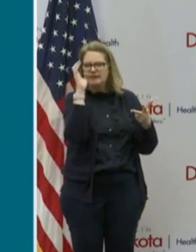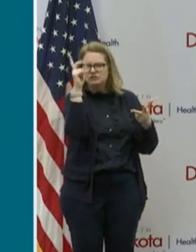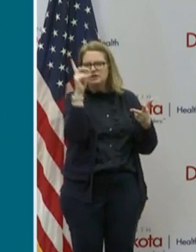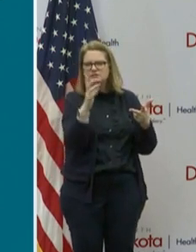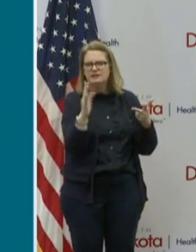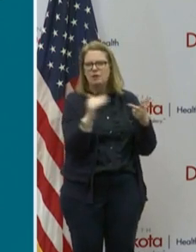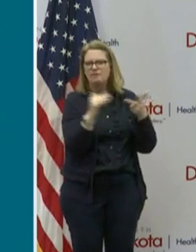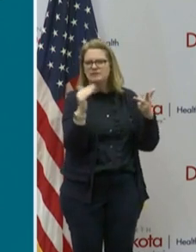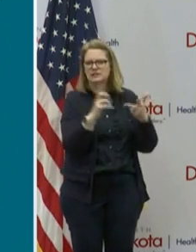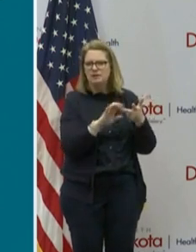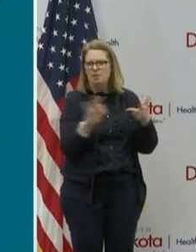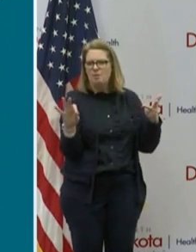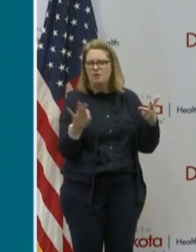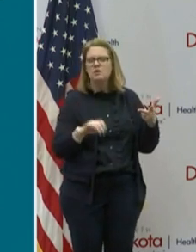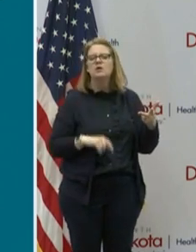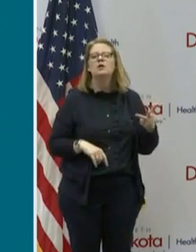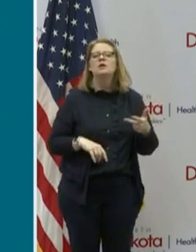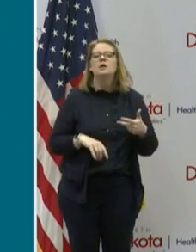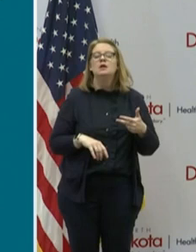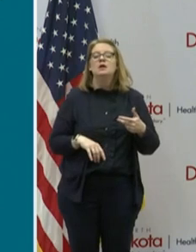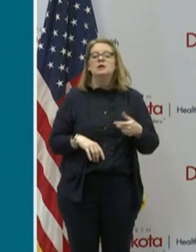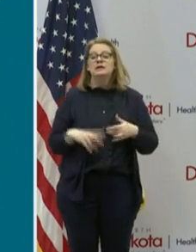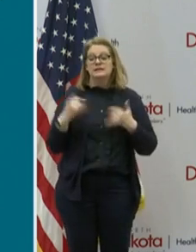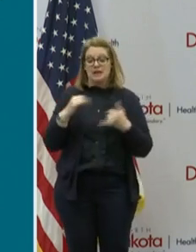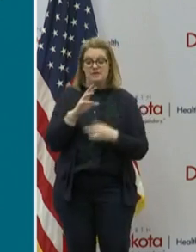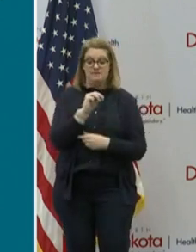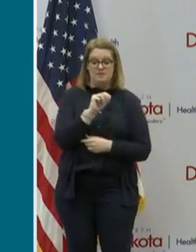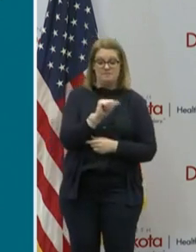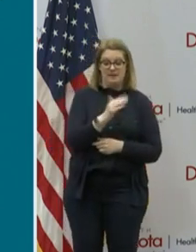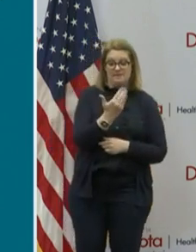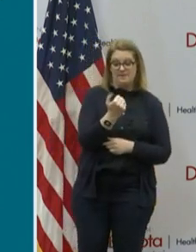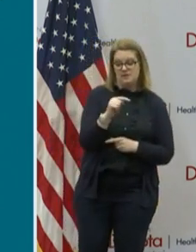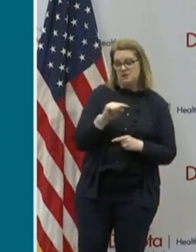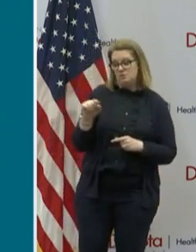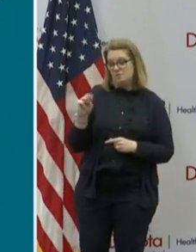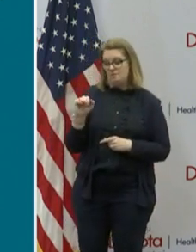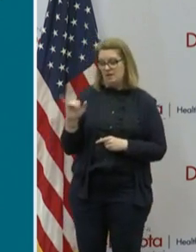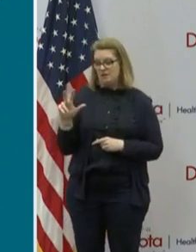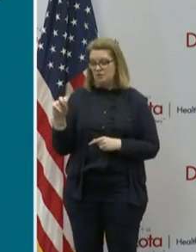THEIR ACT, THE WORK KEY OR THE GED TO RECEIVE THEIR GENERAL